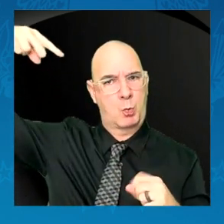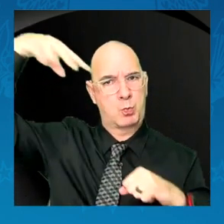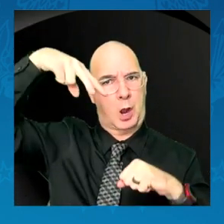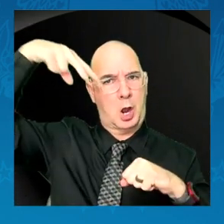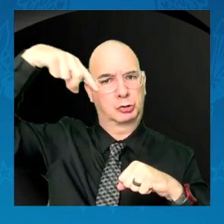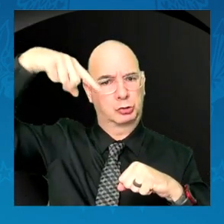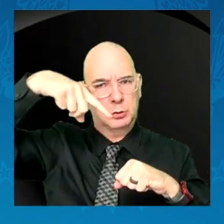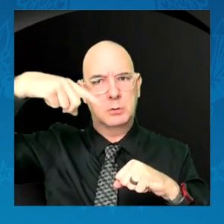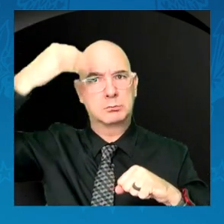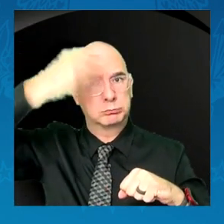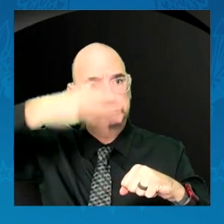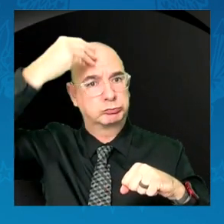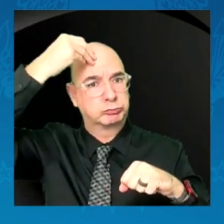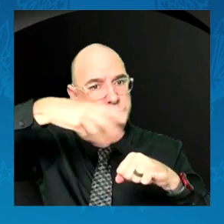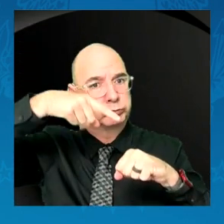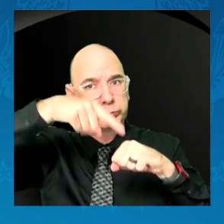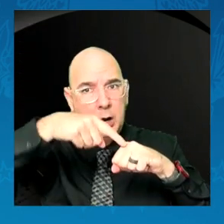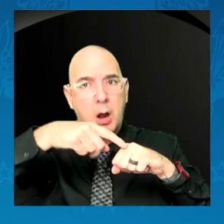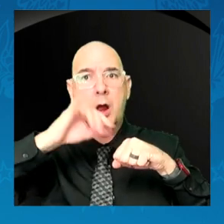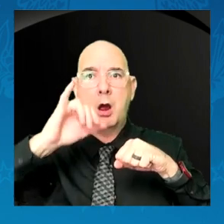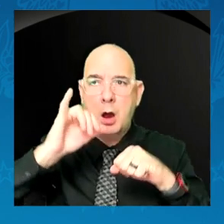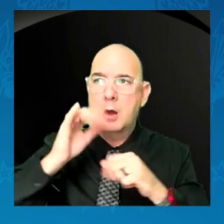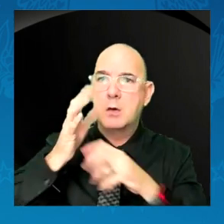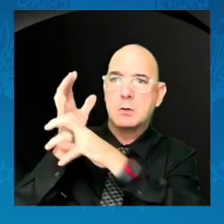environmental restoration and climate change mitigation.